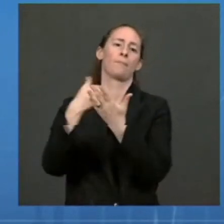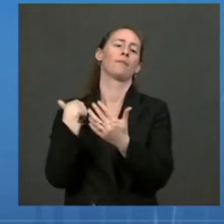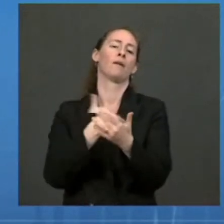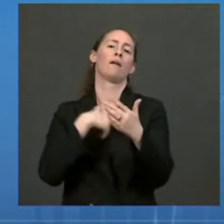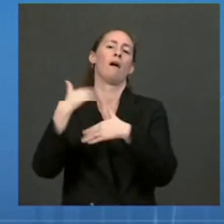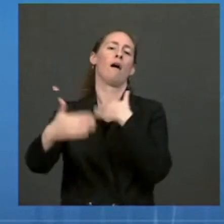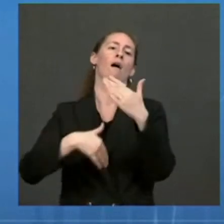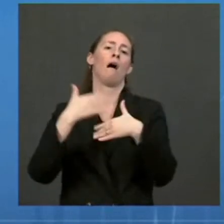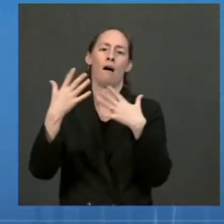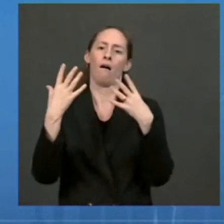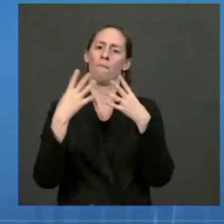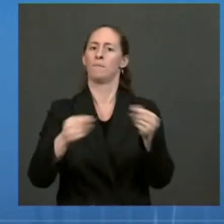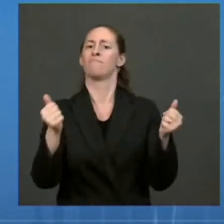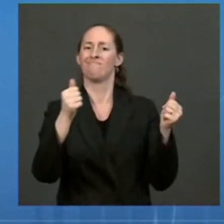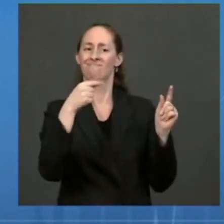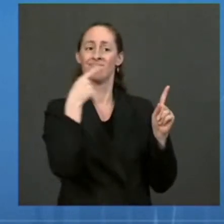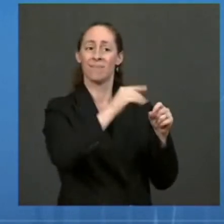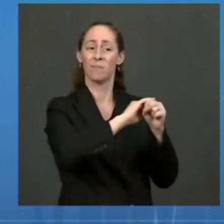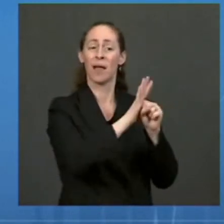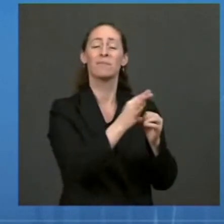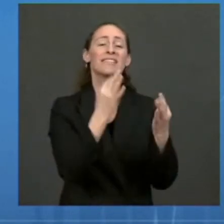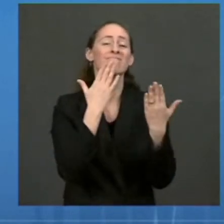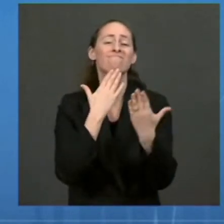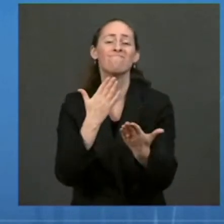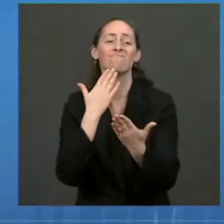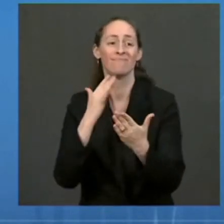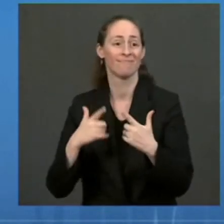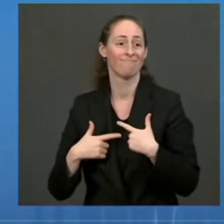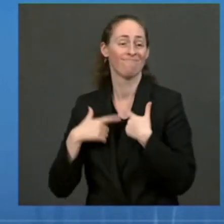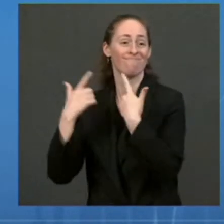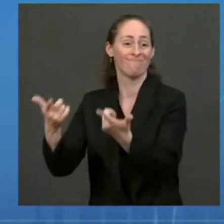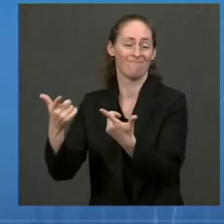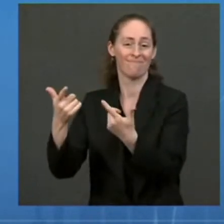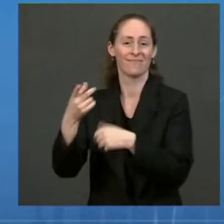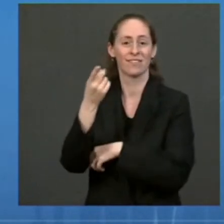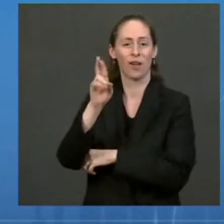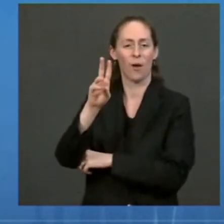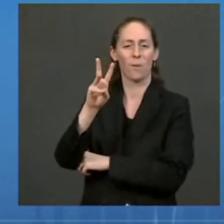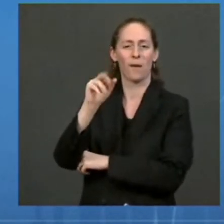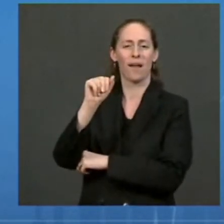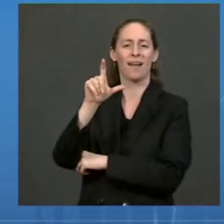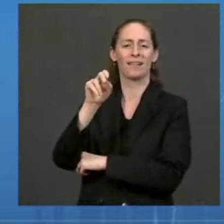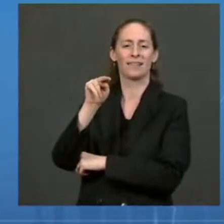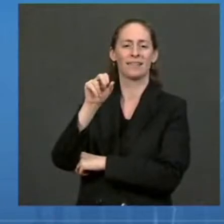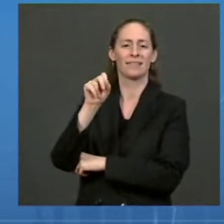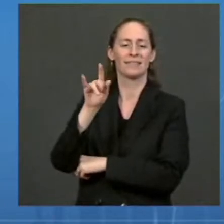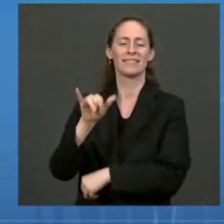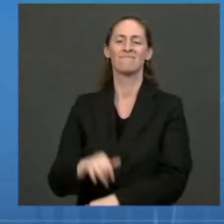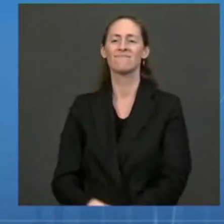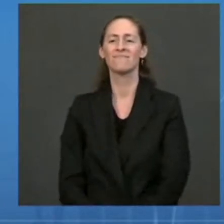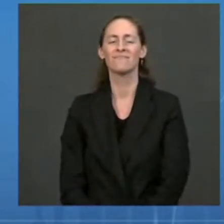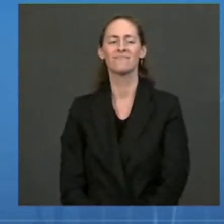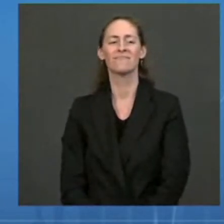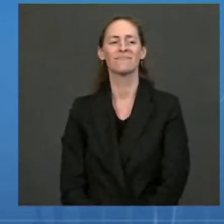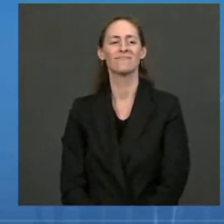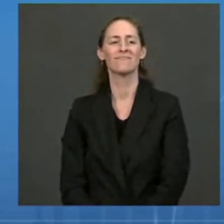THAT IS THE APPROACH THAT WILL ACCELERATE US OUT OF THE PANDEMIC.